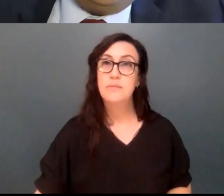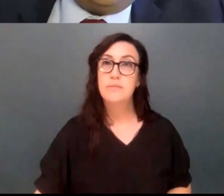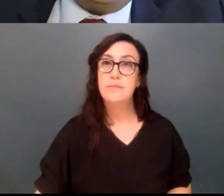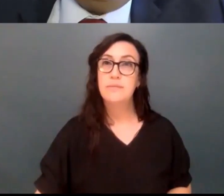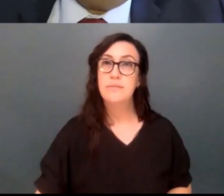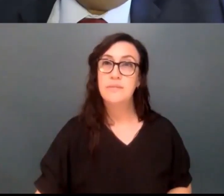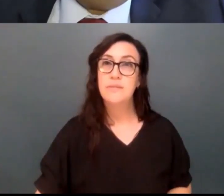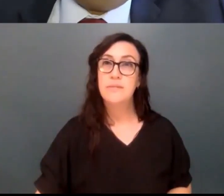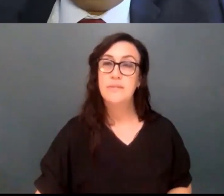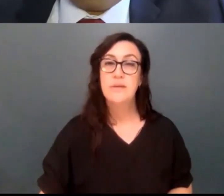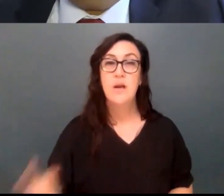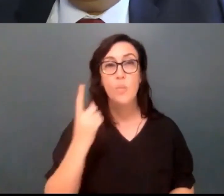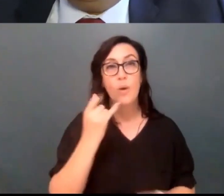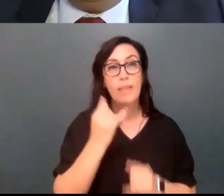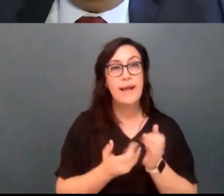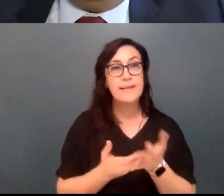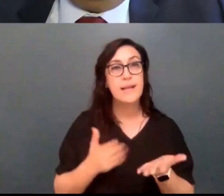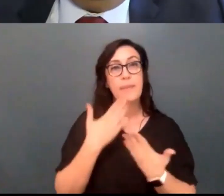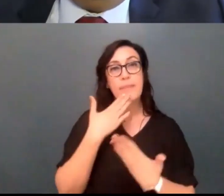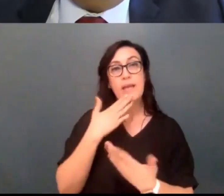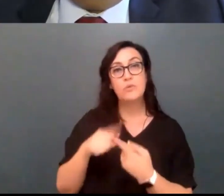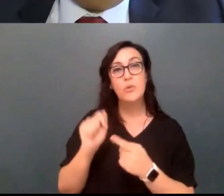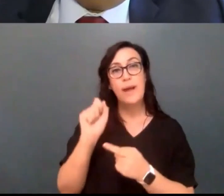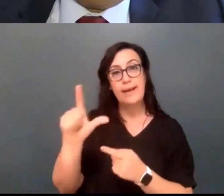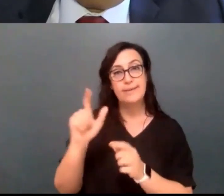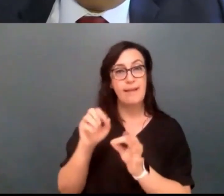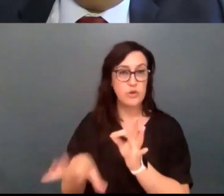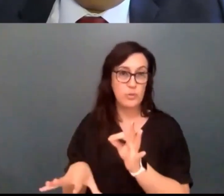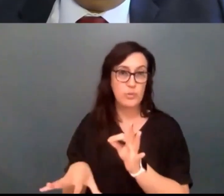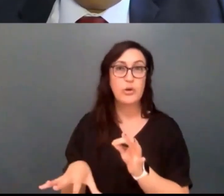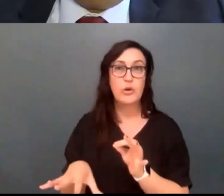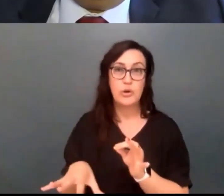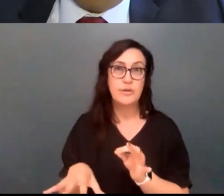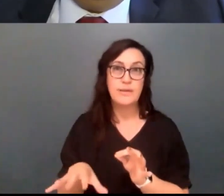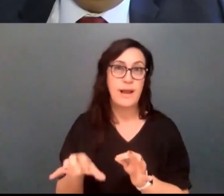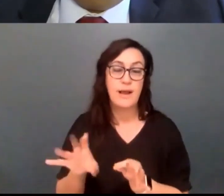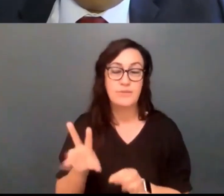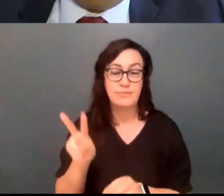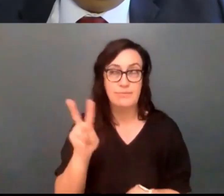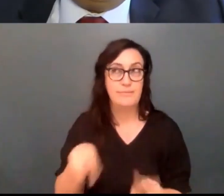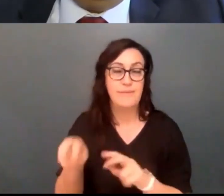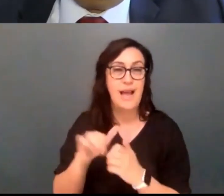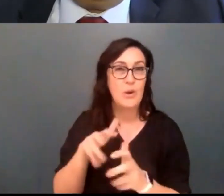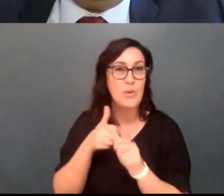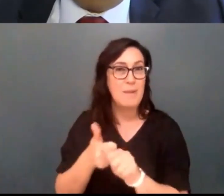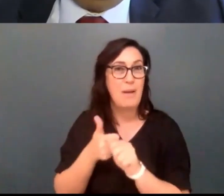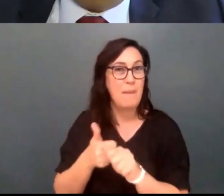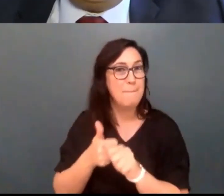our ASL interpreters. For the life of me, I don't know how you keep up with me when I start speaking fast.